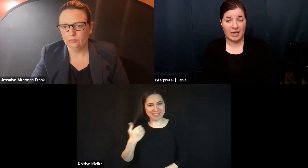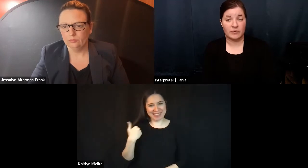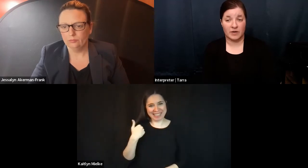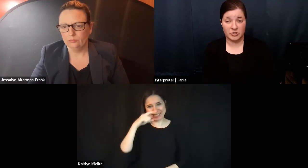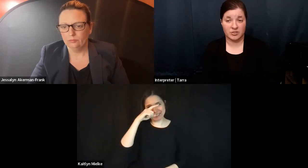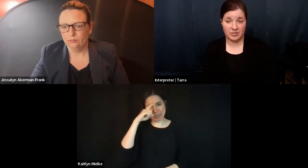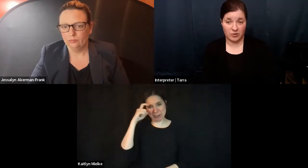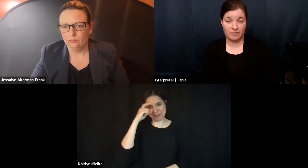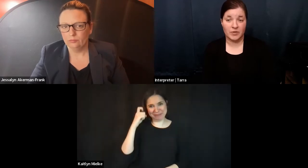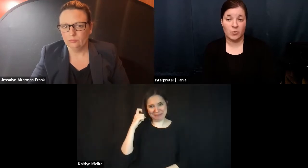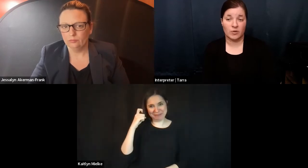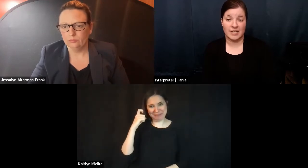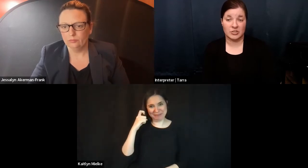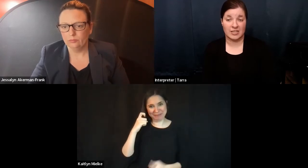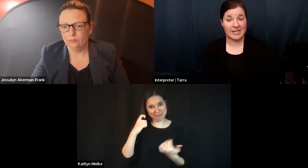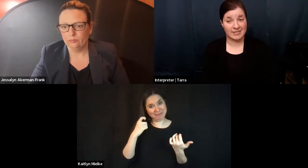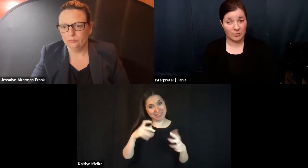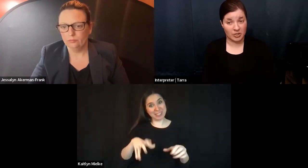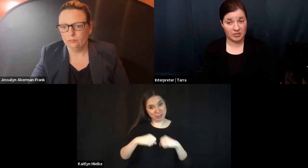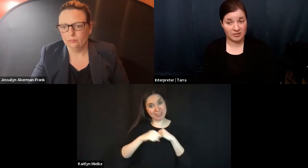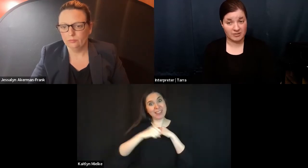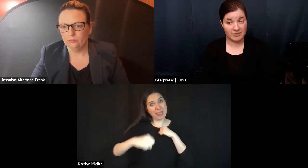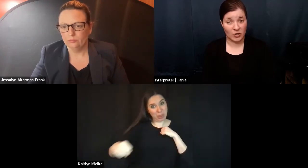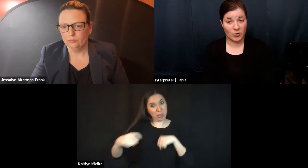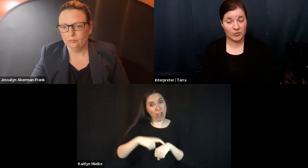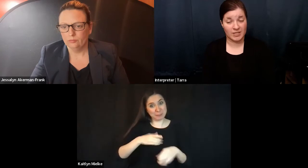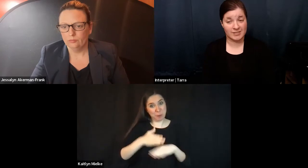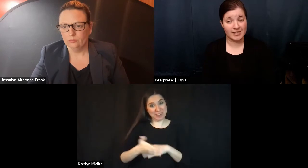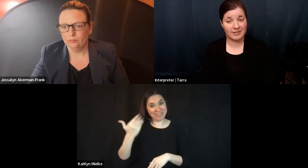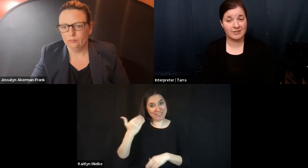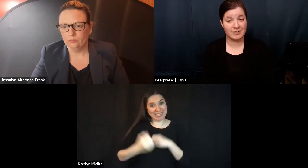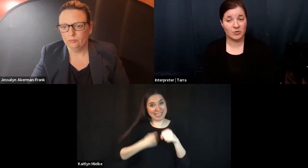So I will answer the first part about my DeafBlind identification, I was 20, because remember I was of born deaf,